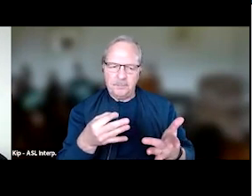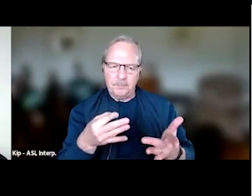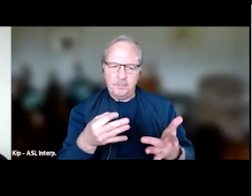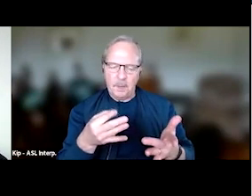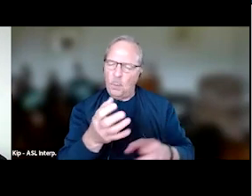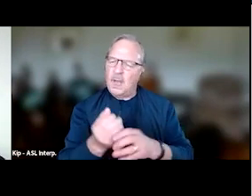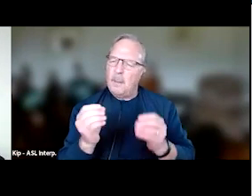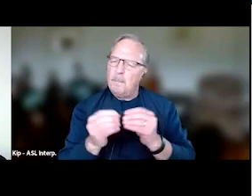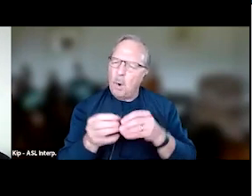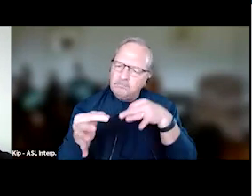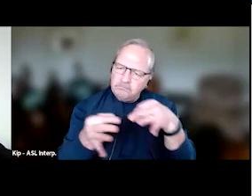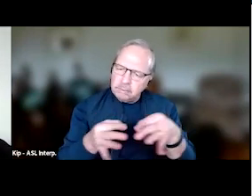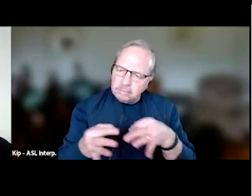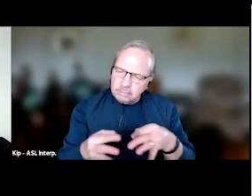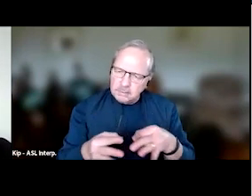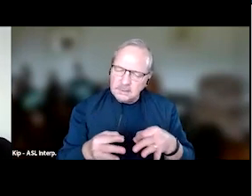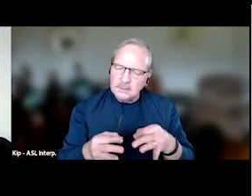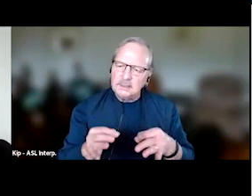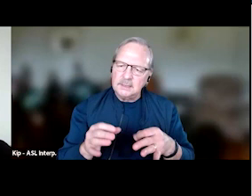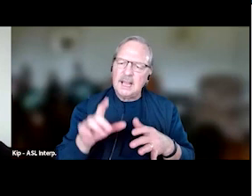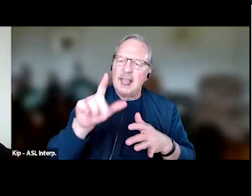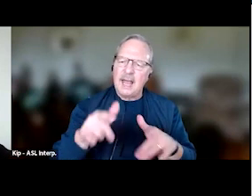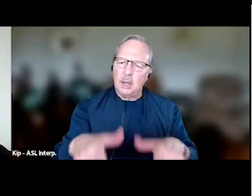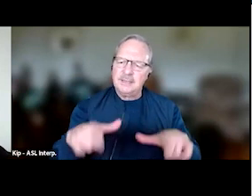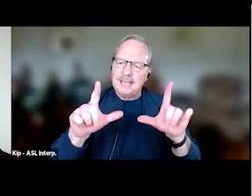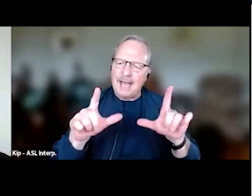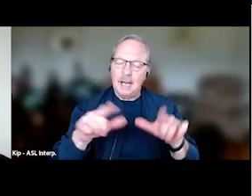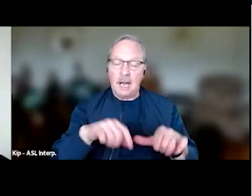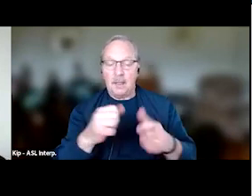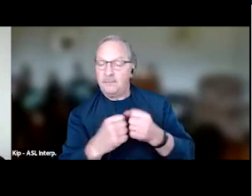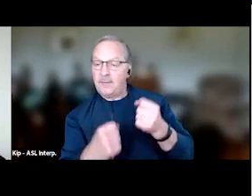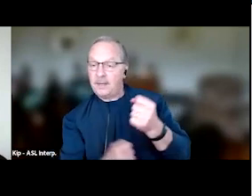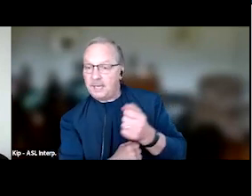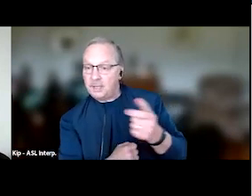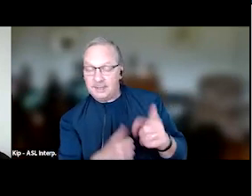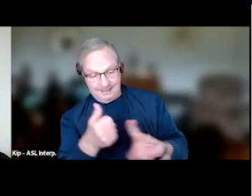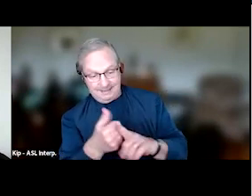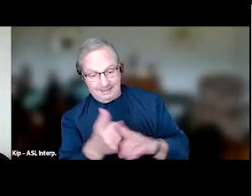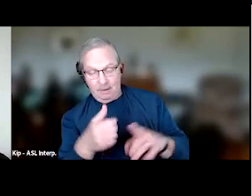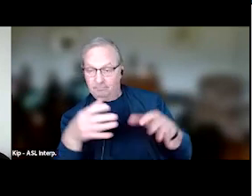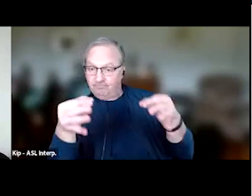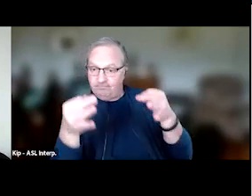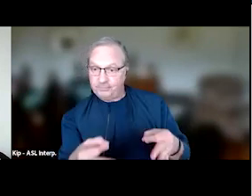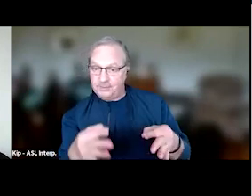in the upcoming slides. Another foundational element, self-determination must be preserved.